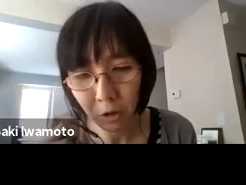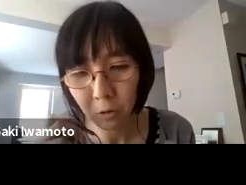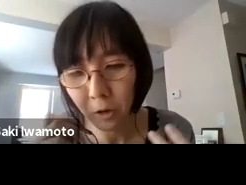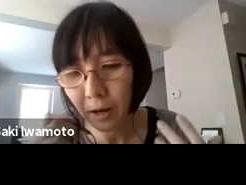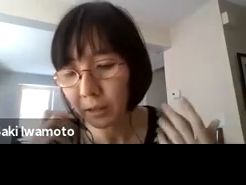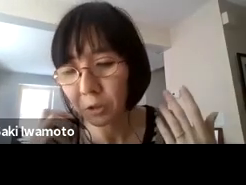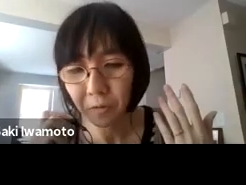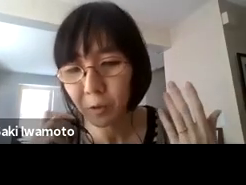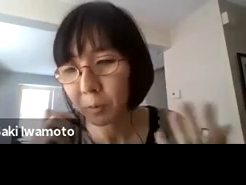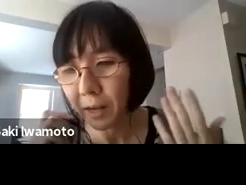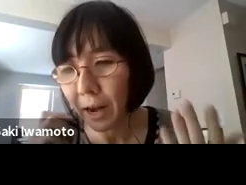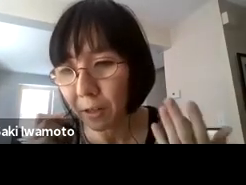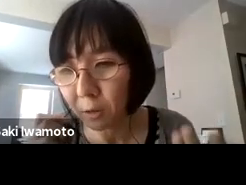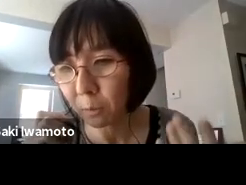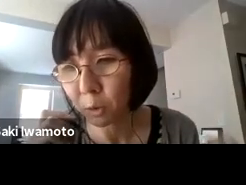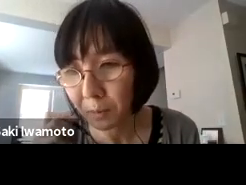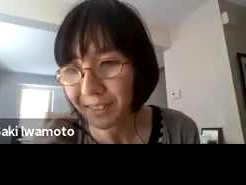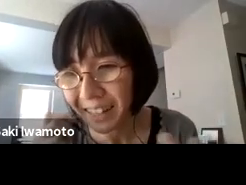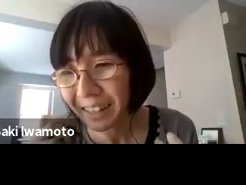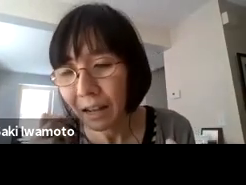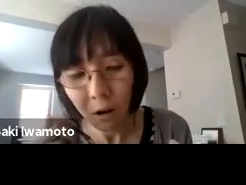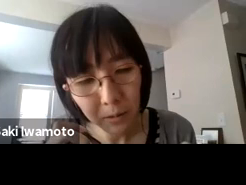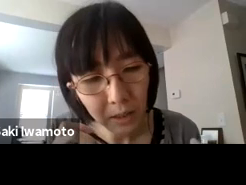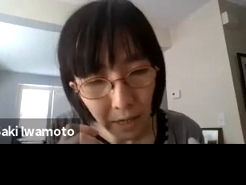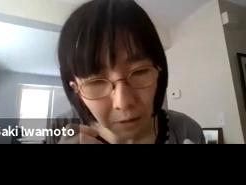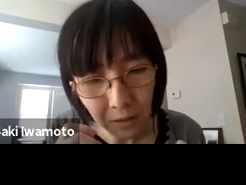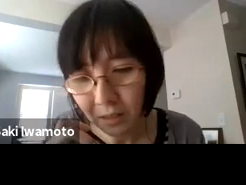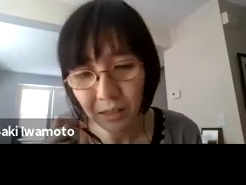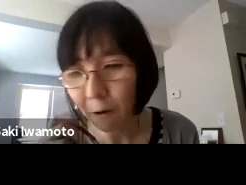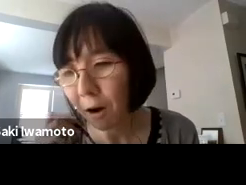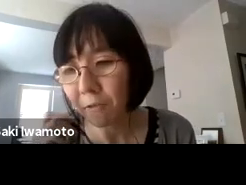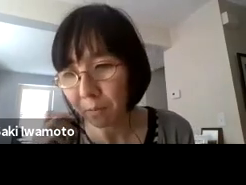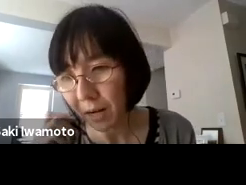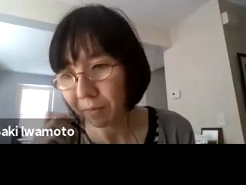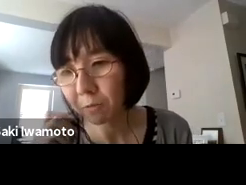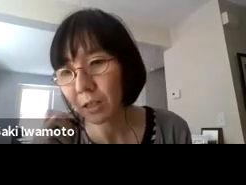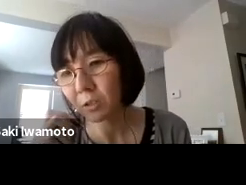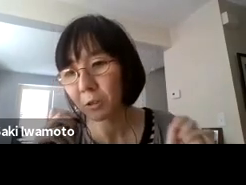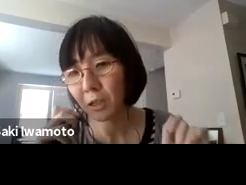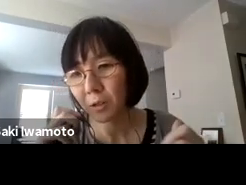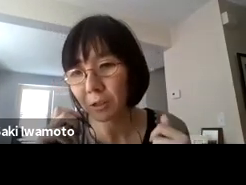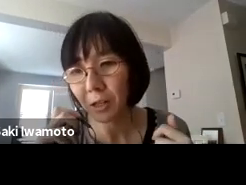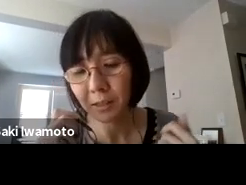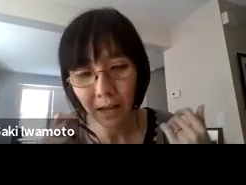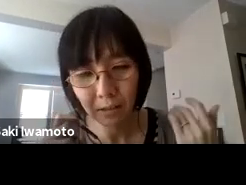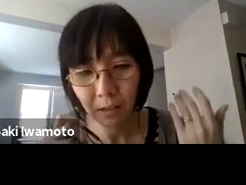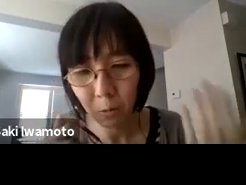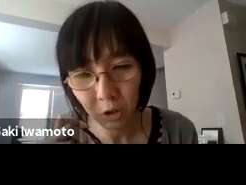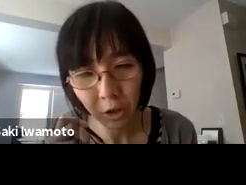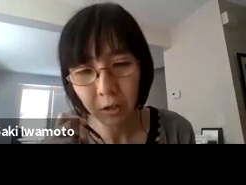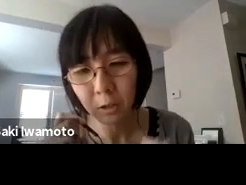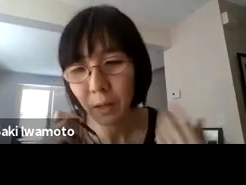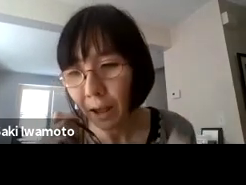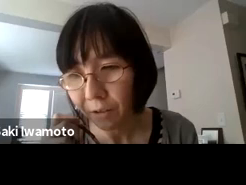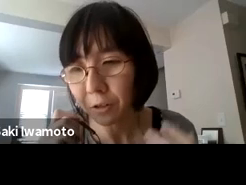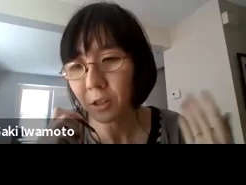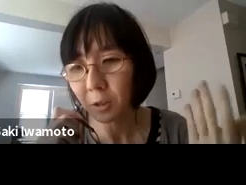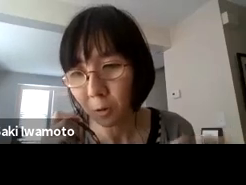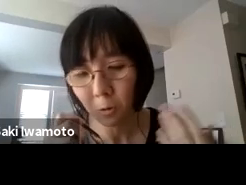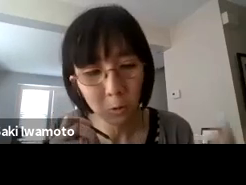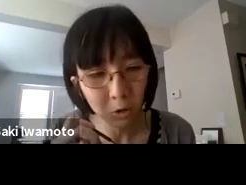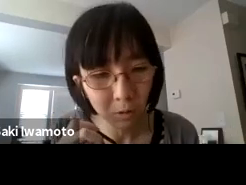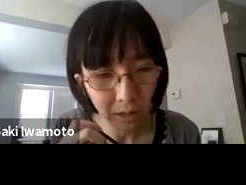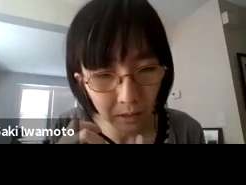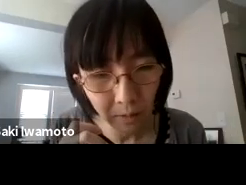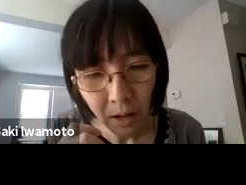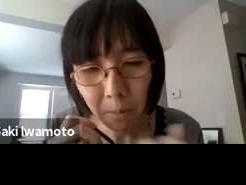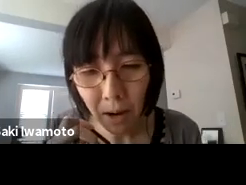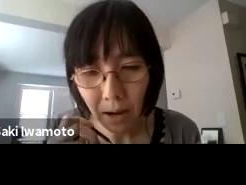problems or concerns or, you know, sort of like areas of improvement of the child, this is not what you mean, we still need to address the concerns, behaviors, you know, all sorts of things.